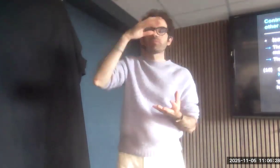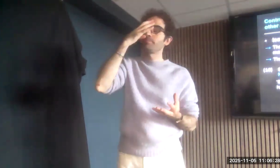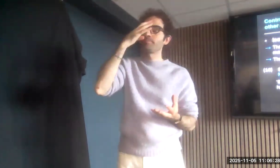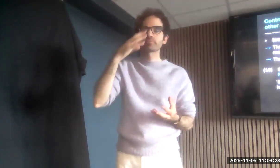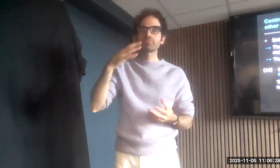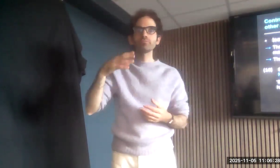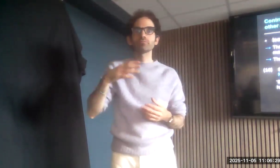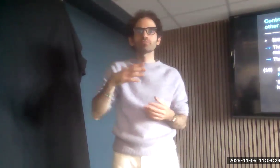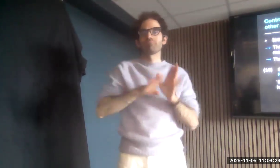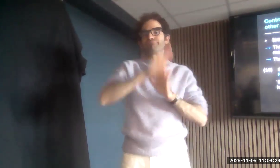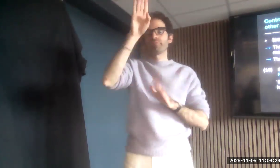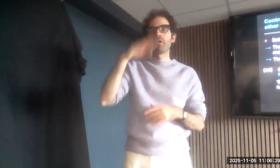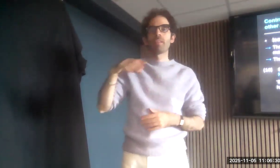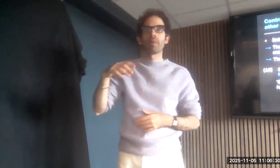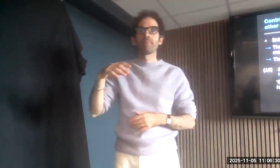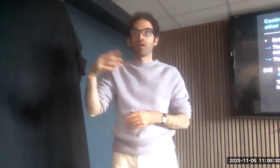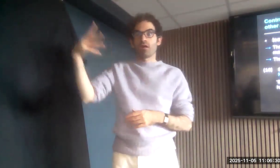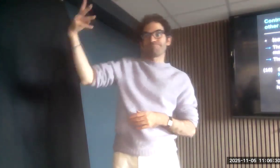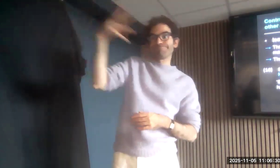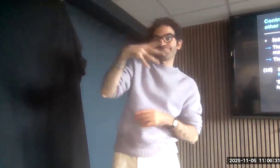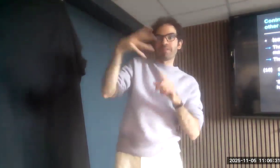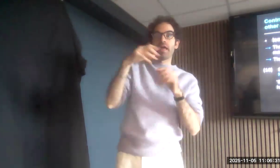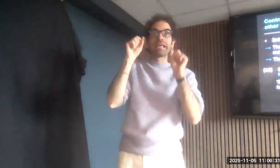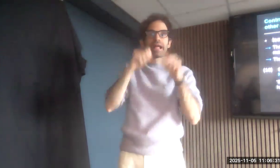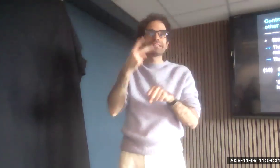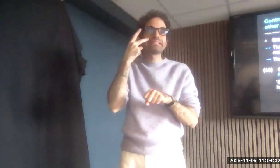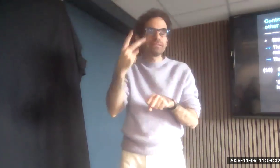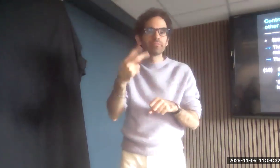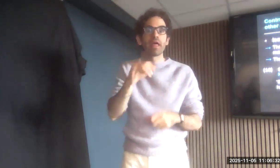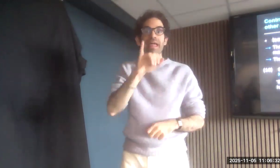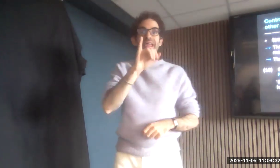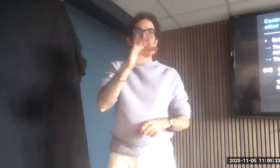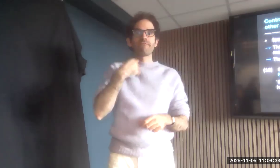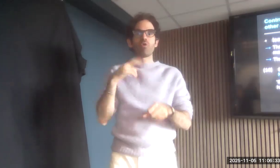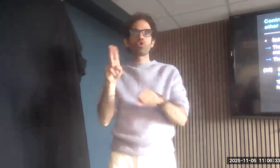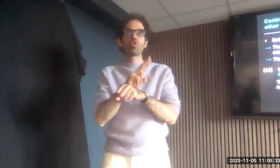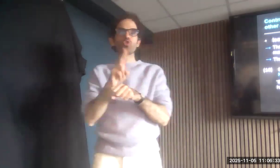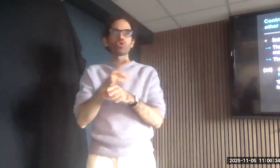causes a hormone development